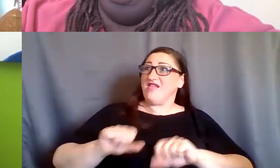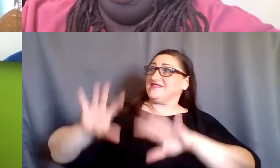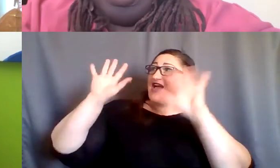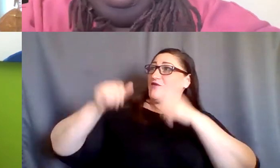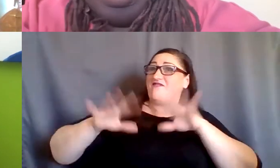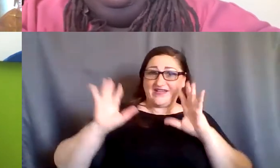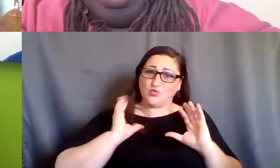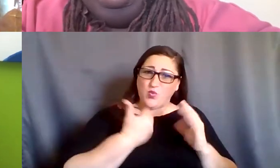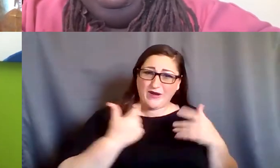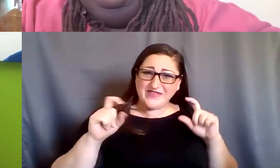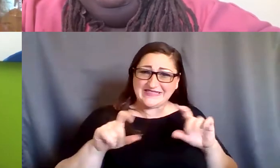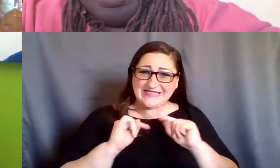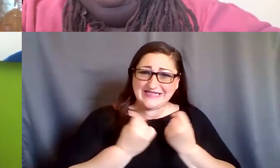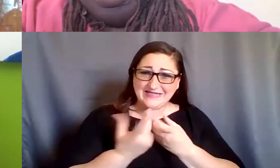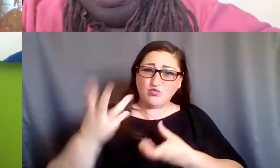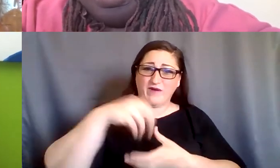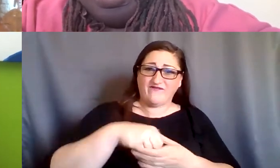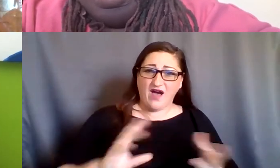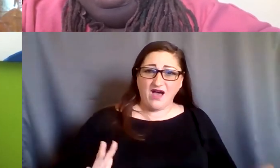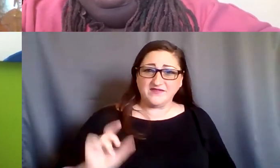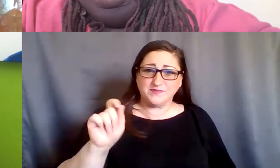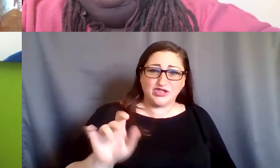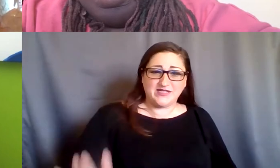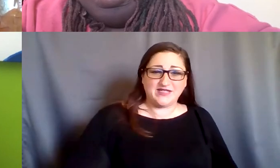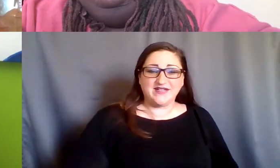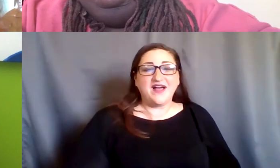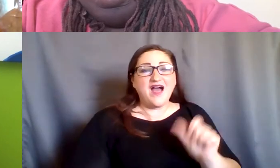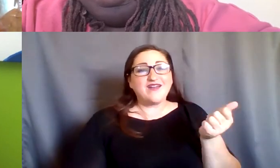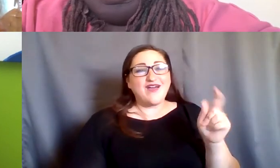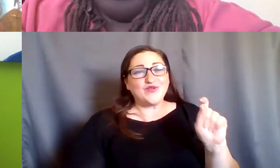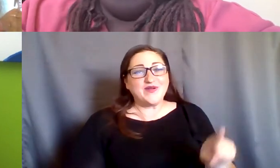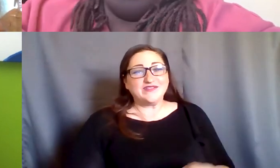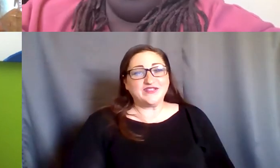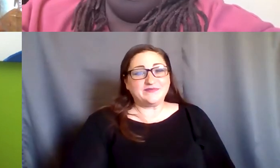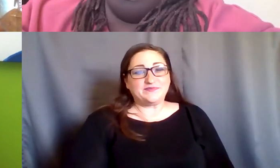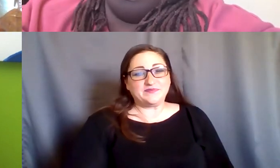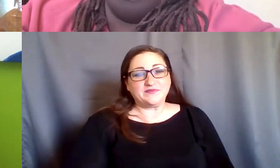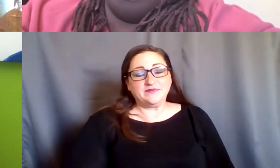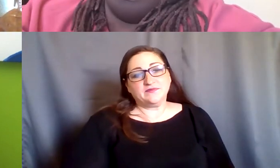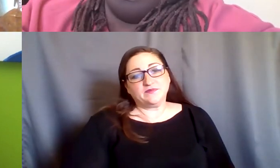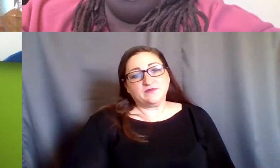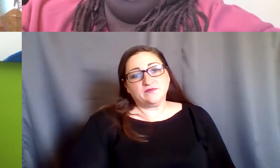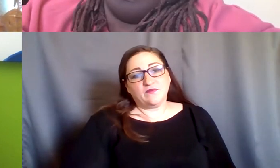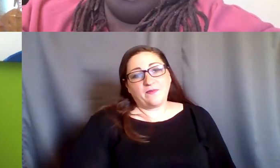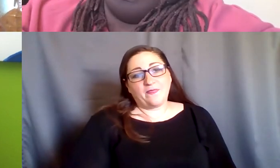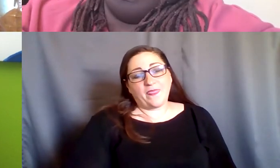I have another participant question for you all. "Are there areas of the nation where voting rights for